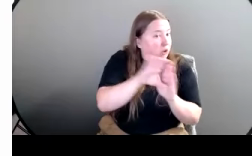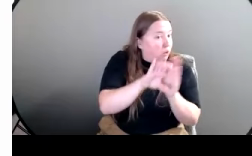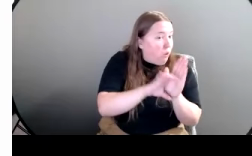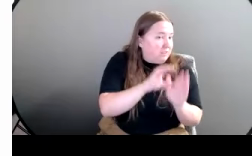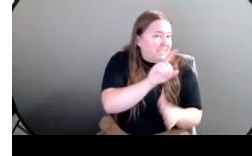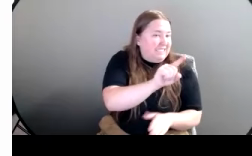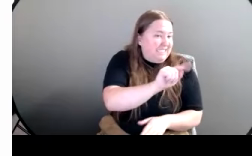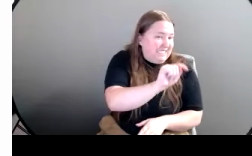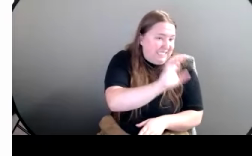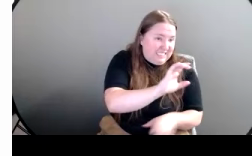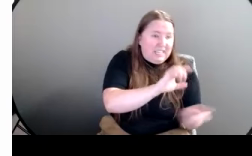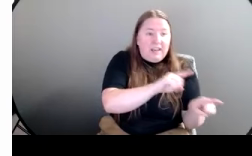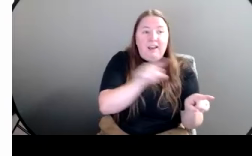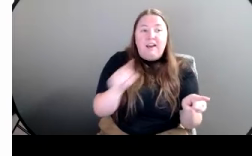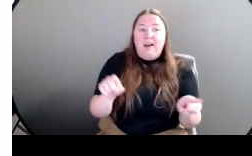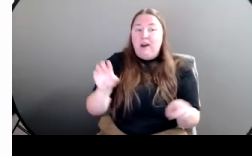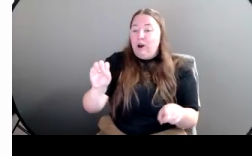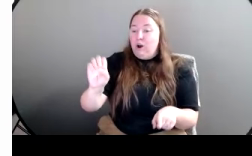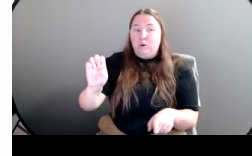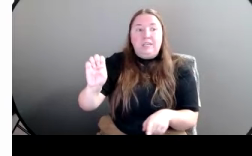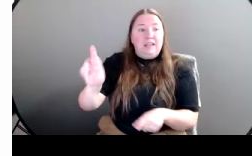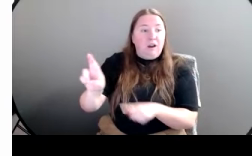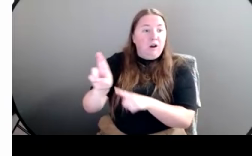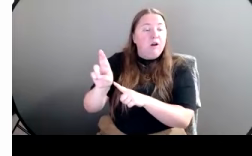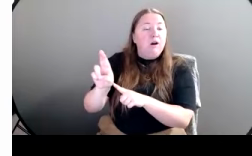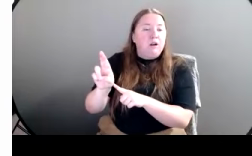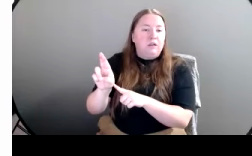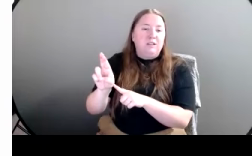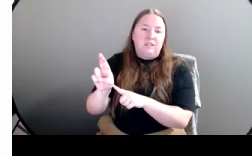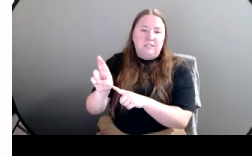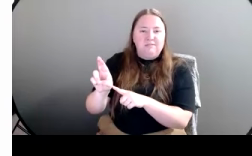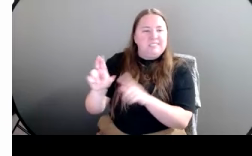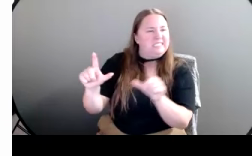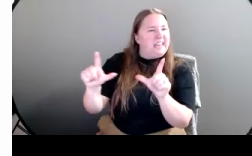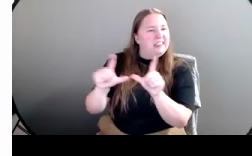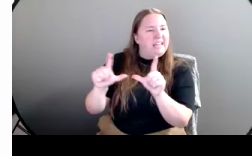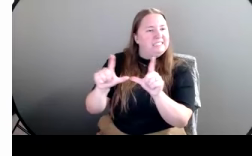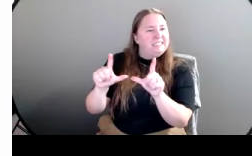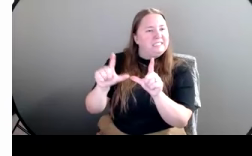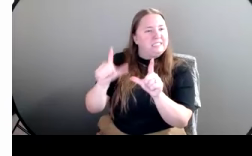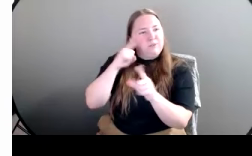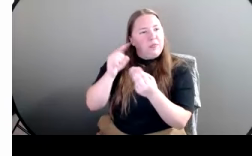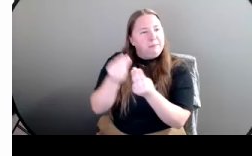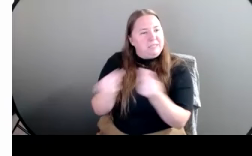Oh, we are is talking about the license of the materials so openly. License.